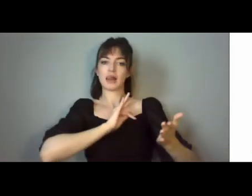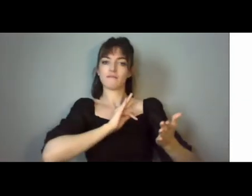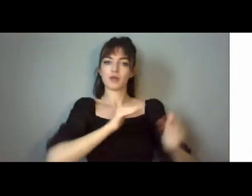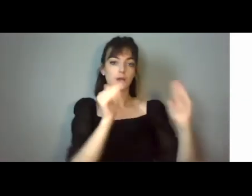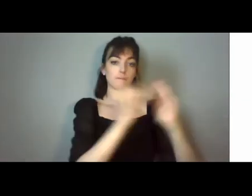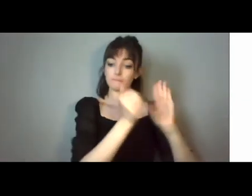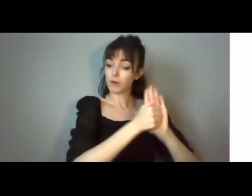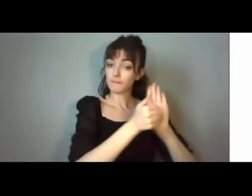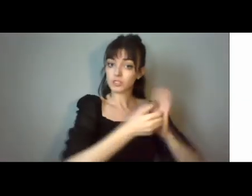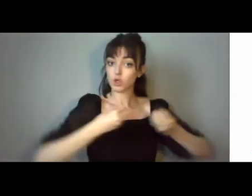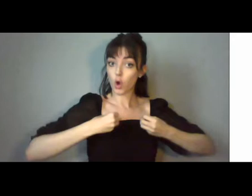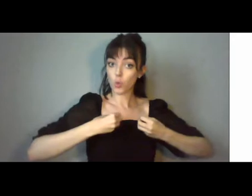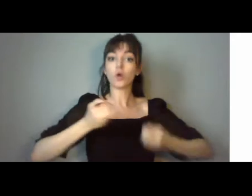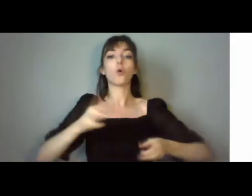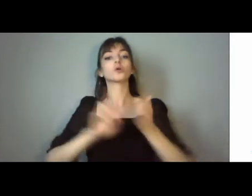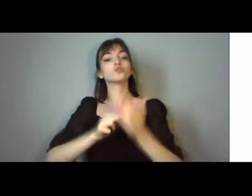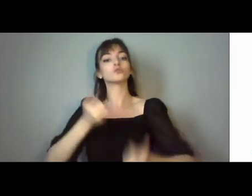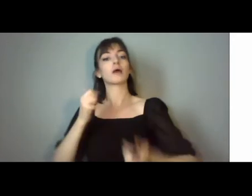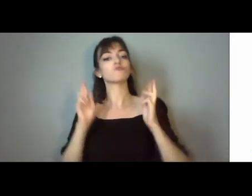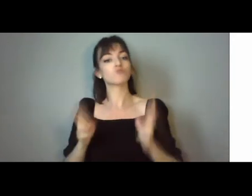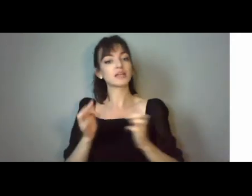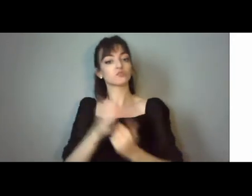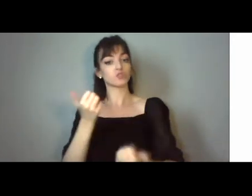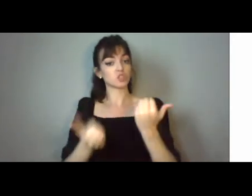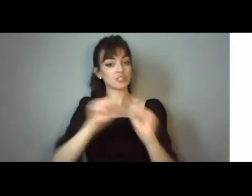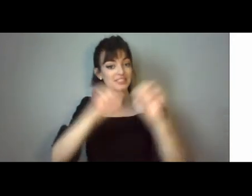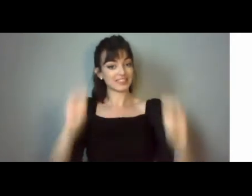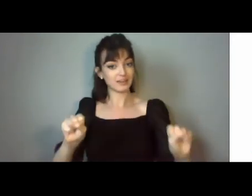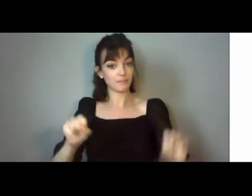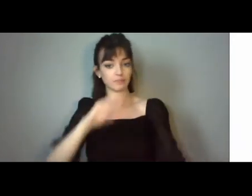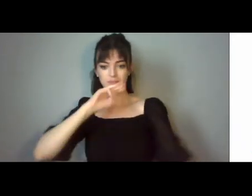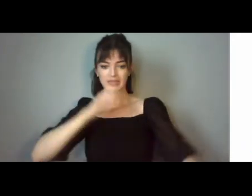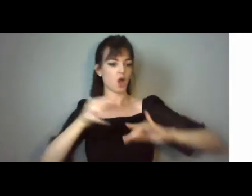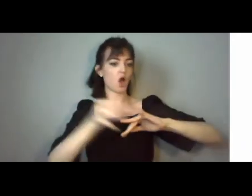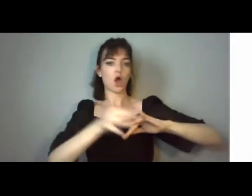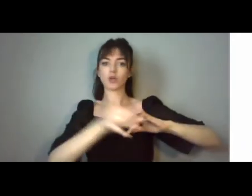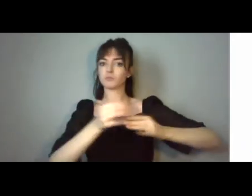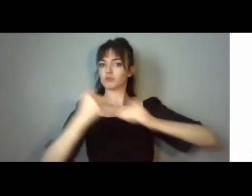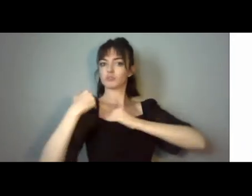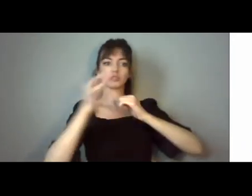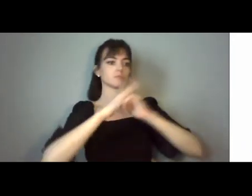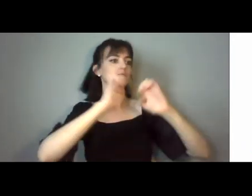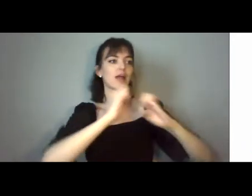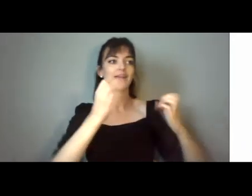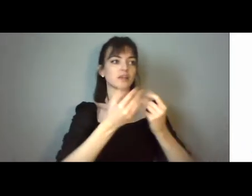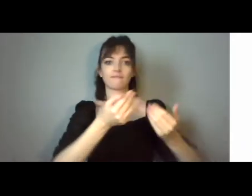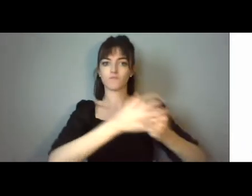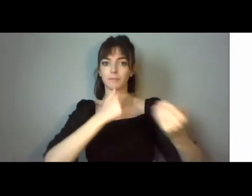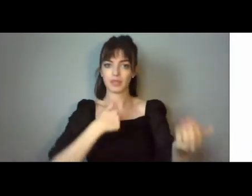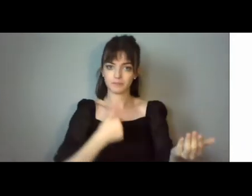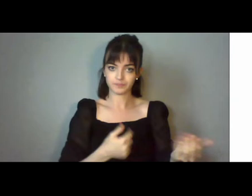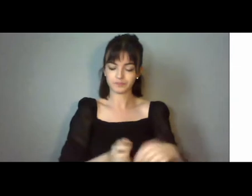in the justice system, with husbands exercising legal capacity on their behalf. The convention